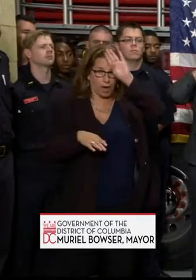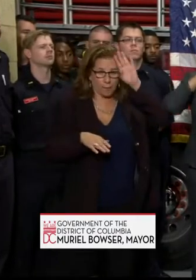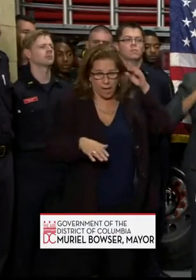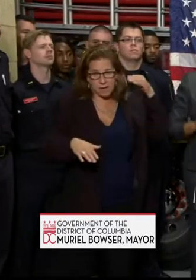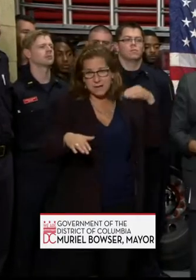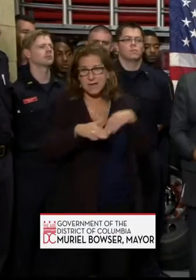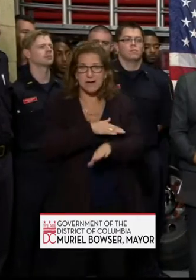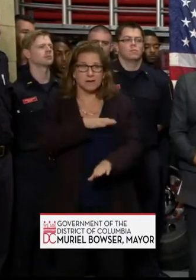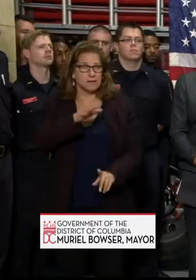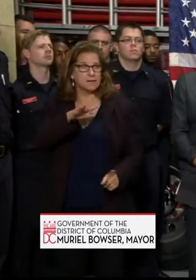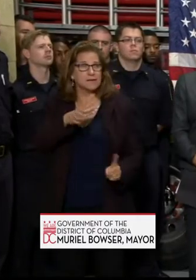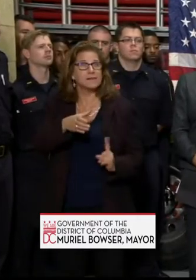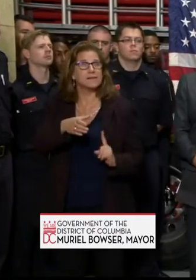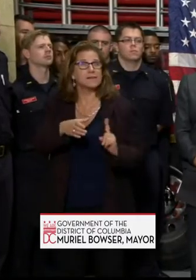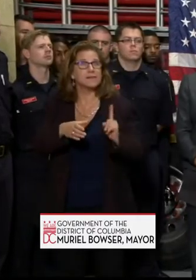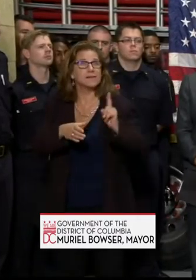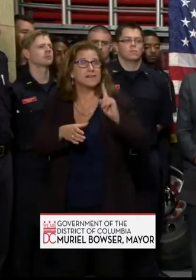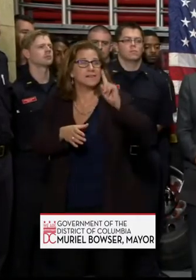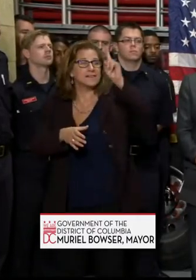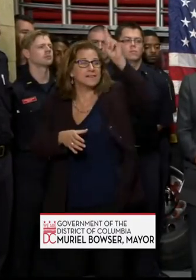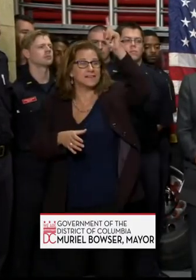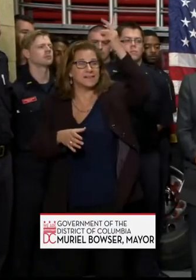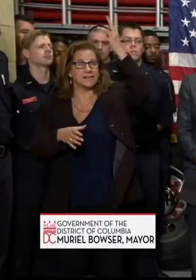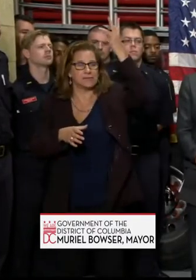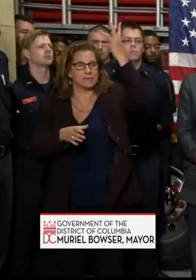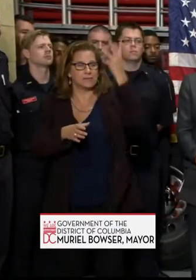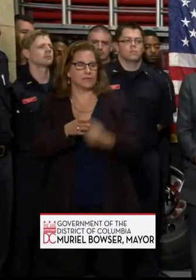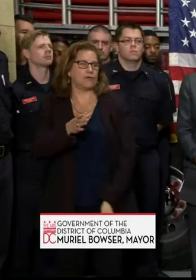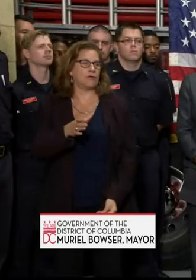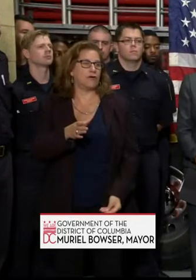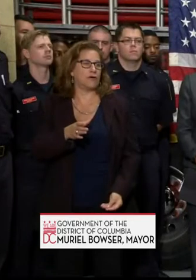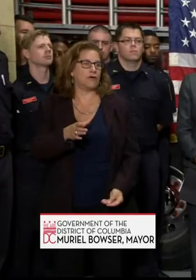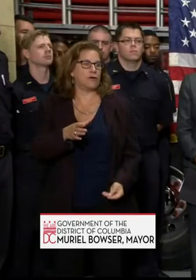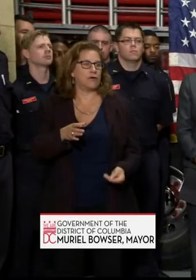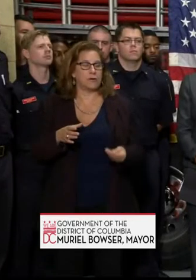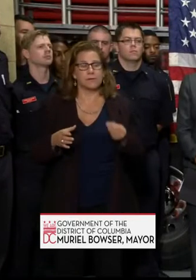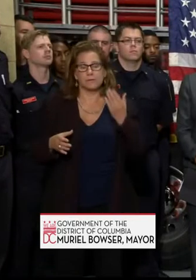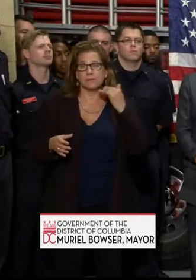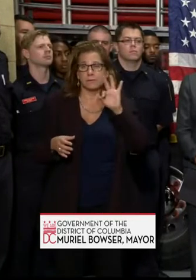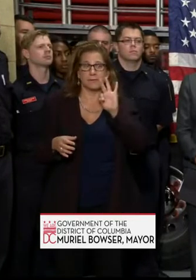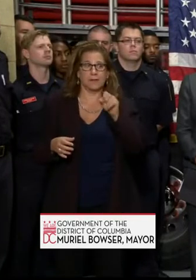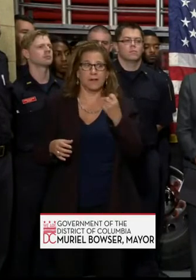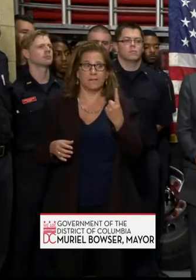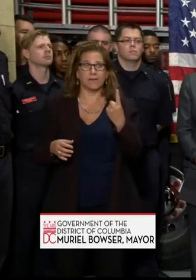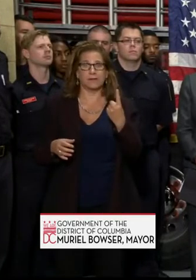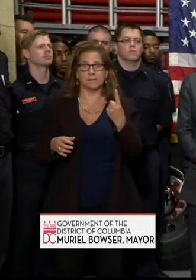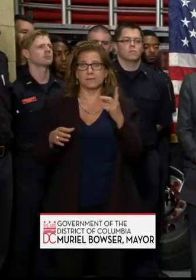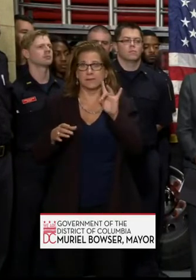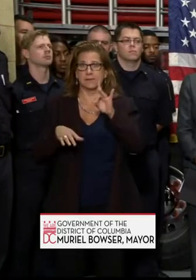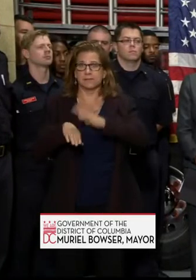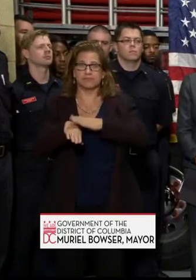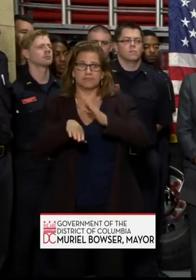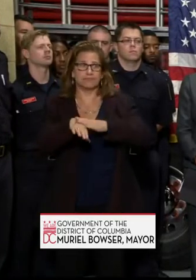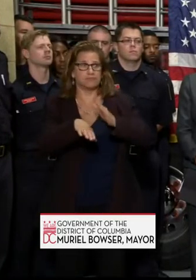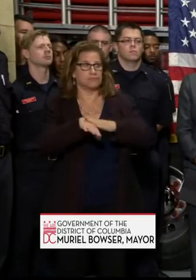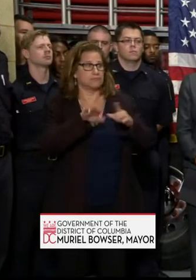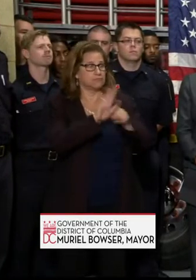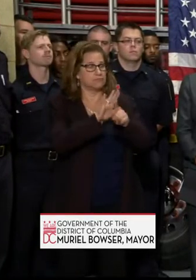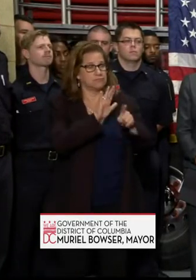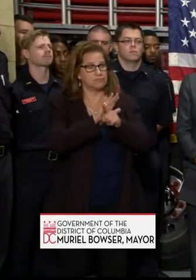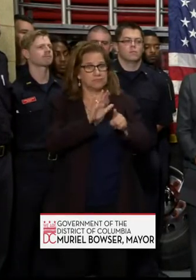BELLS AND BECAUSE OF 9/11 THE BELLS RANG AND RANG AND RANG AND